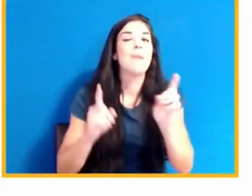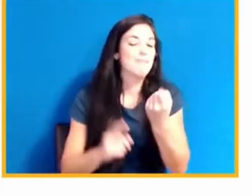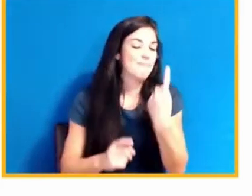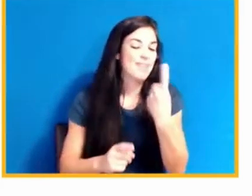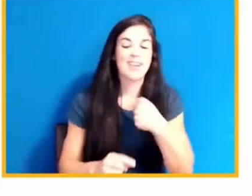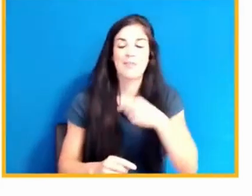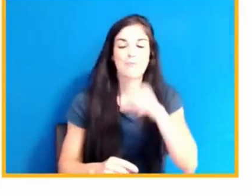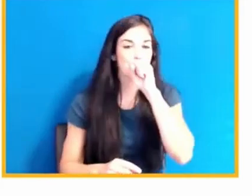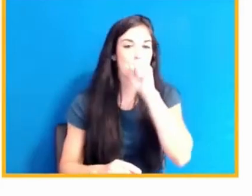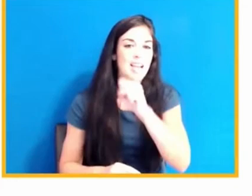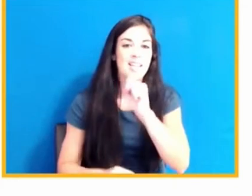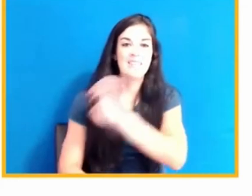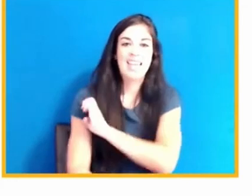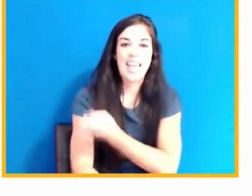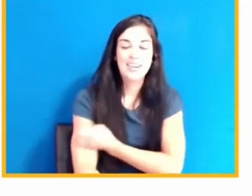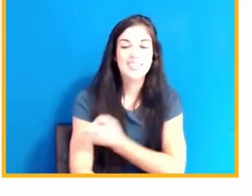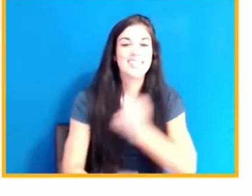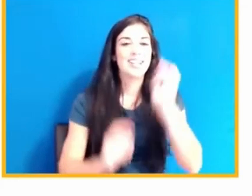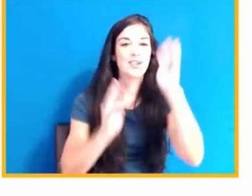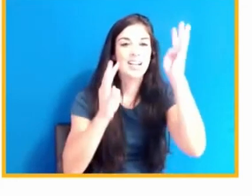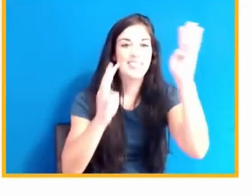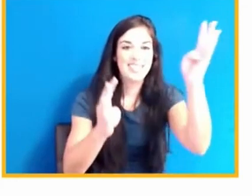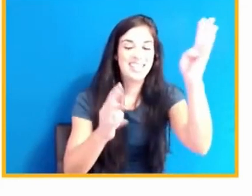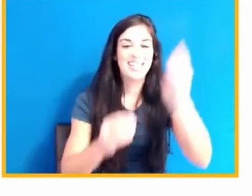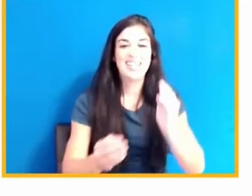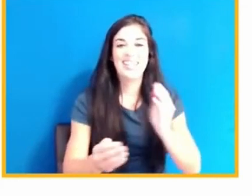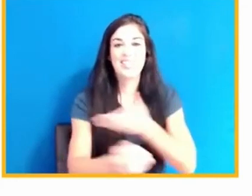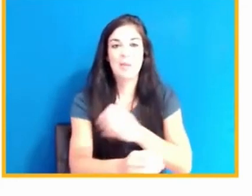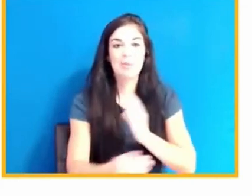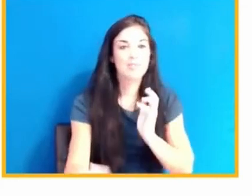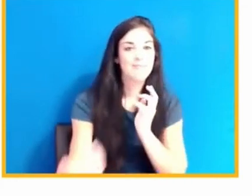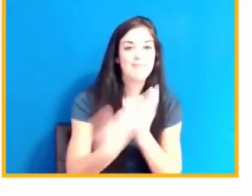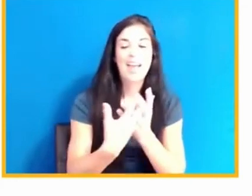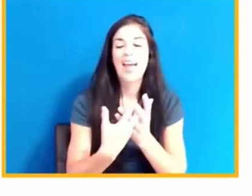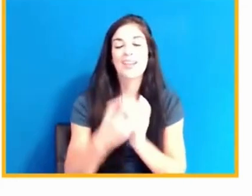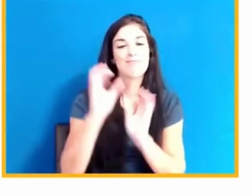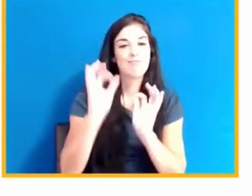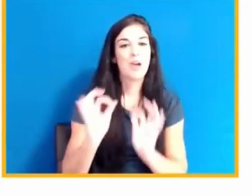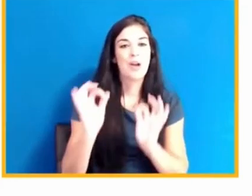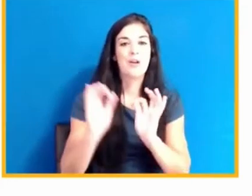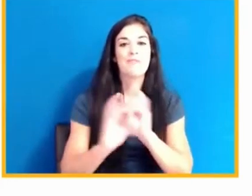energy, I love the creativity and the musicality was on point for me so keep it up.